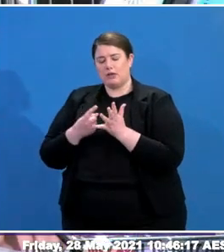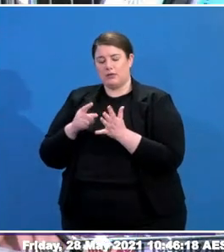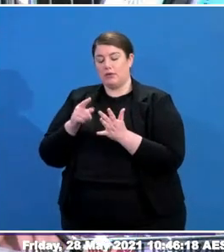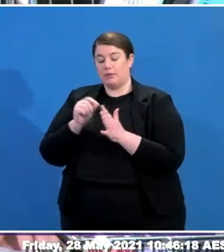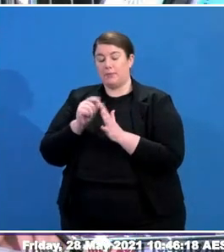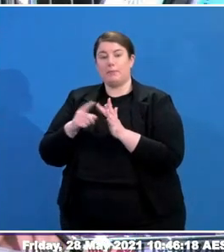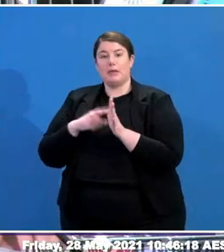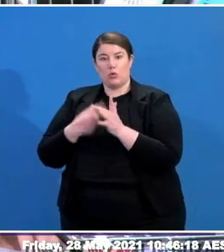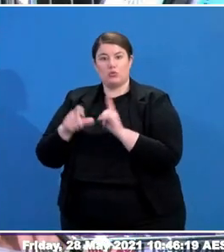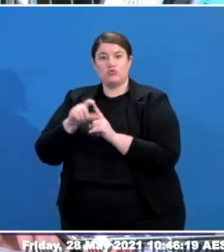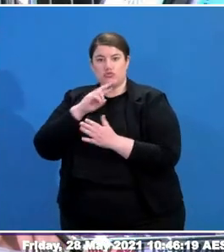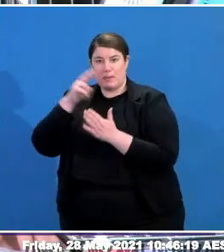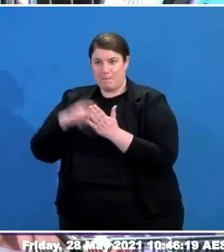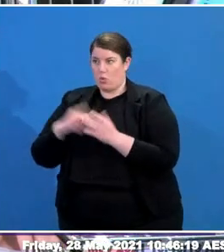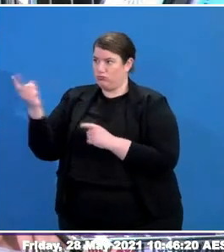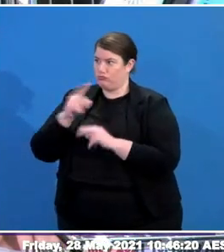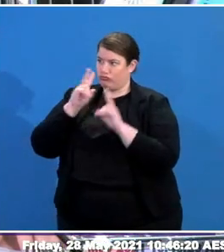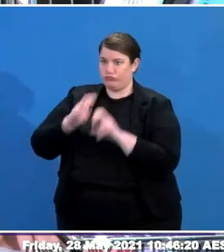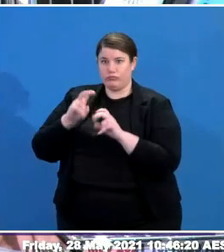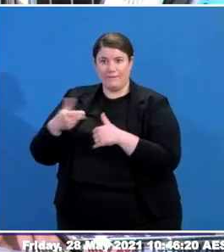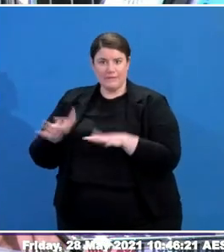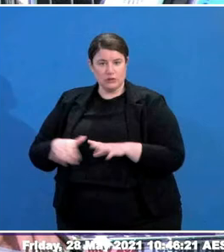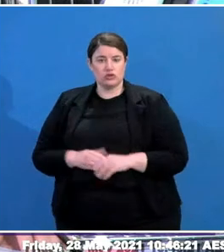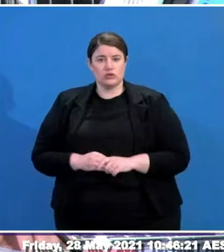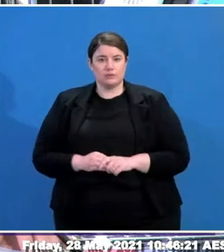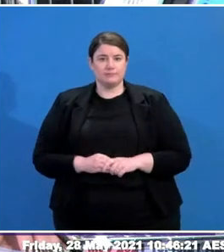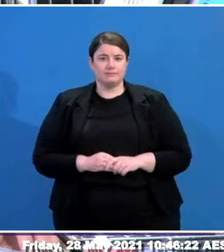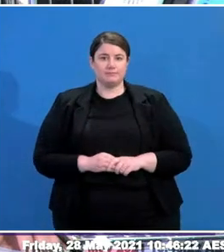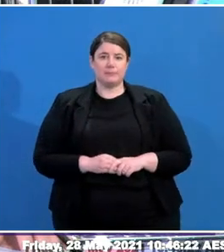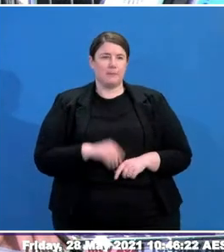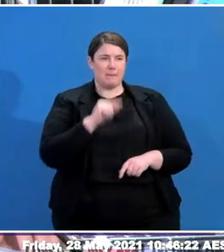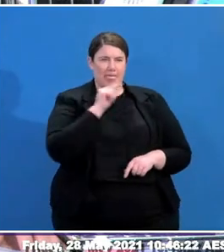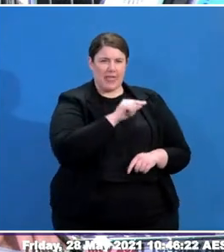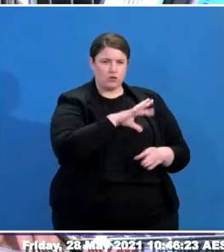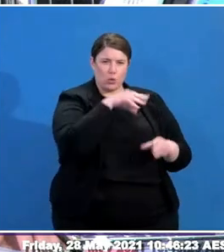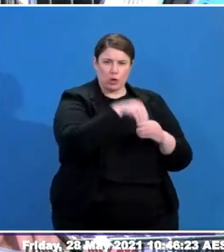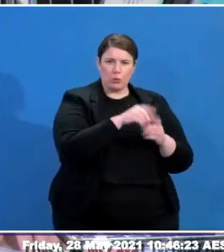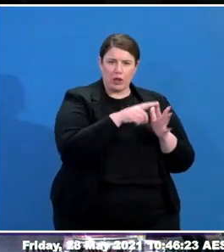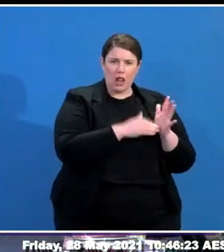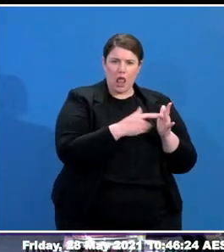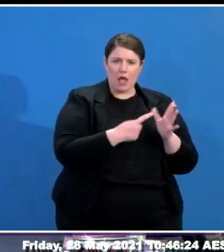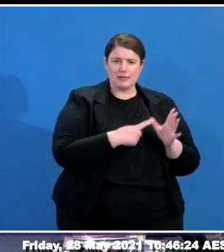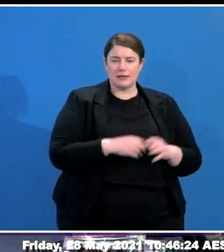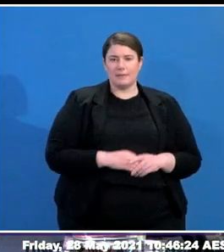And the Piaud reports are not investigations into Eliza, are they? No, not specifically, no.